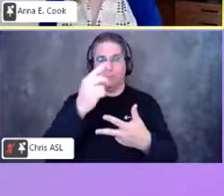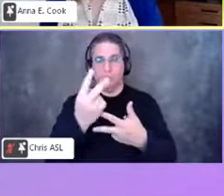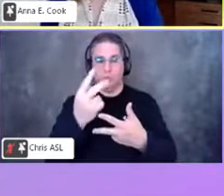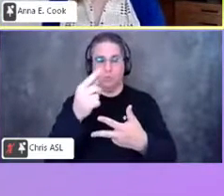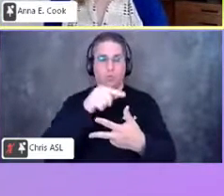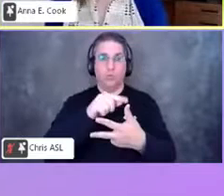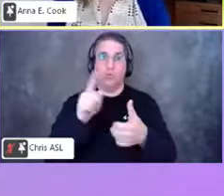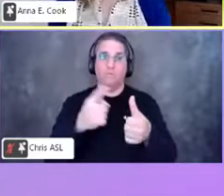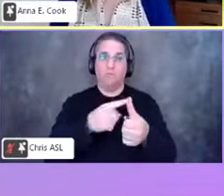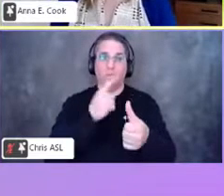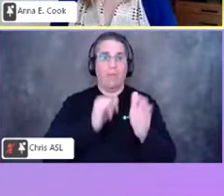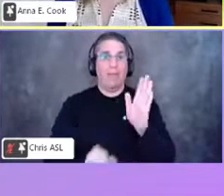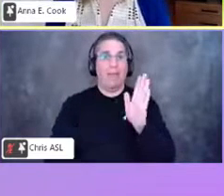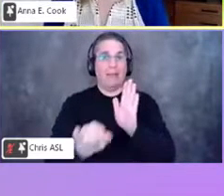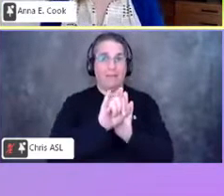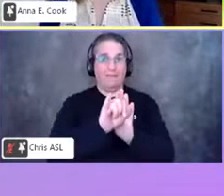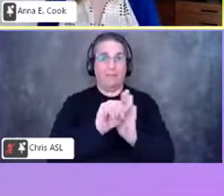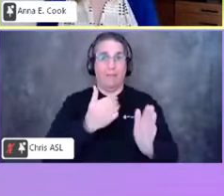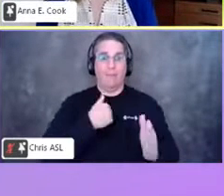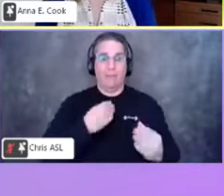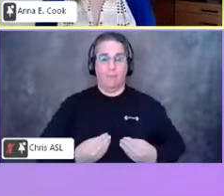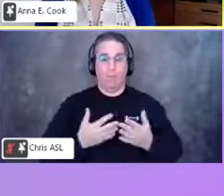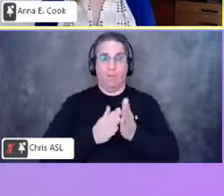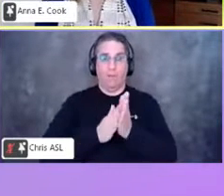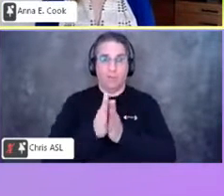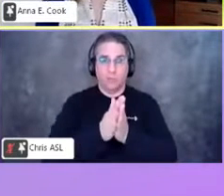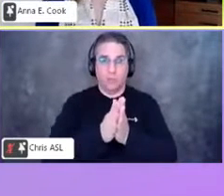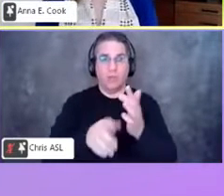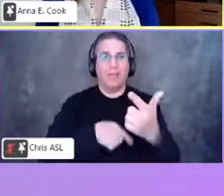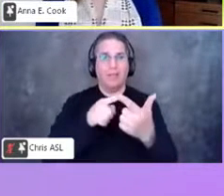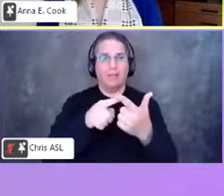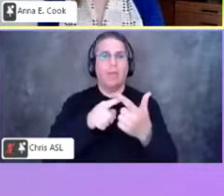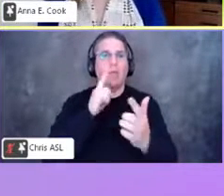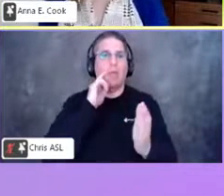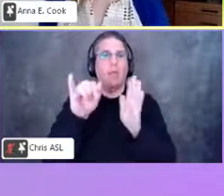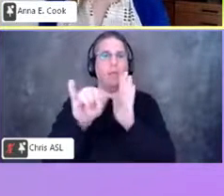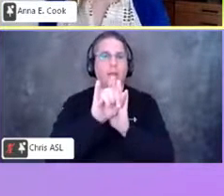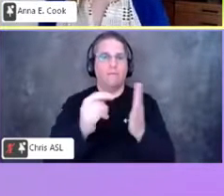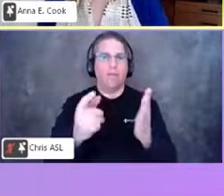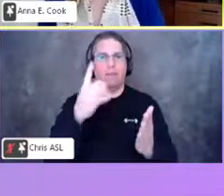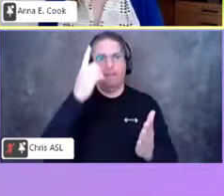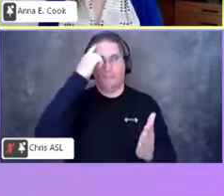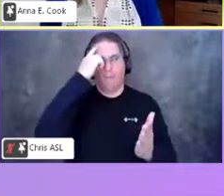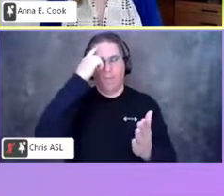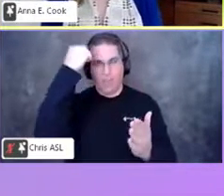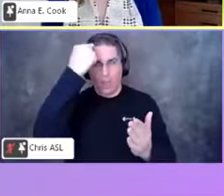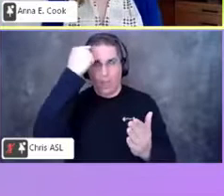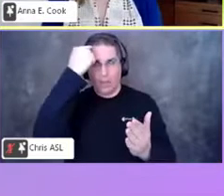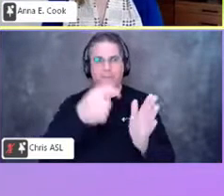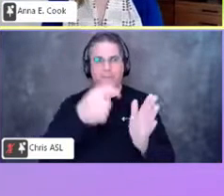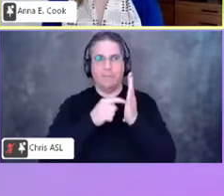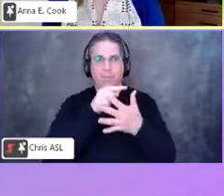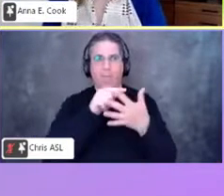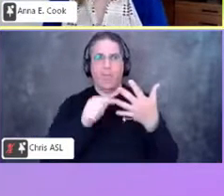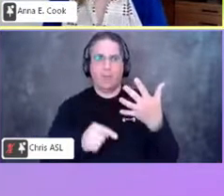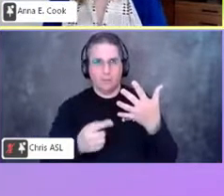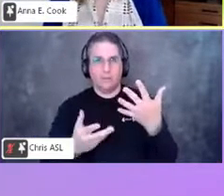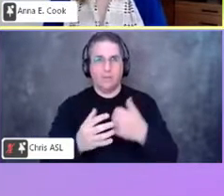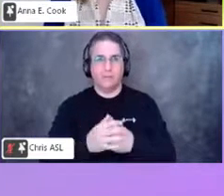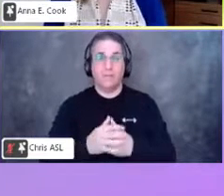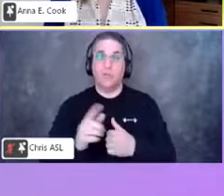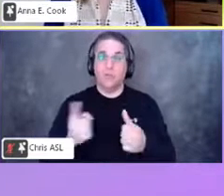and identifying cognitive demands we need to learn how to code and focus on the process of